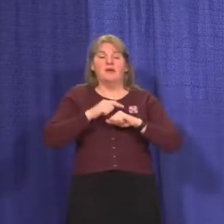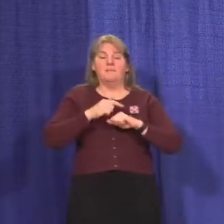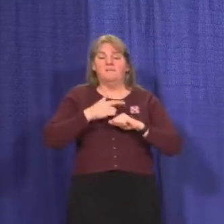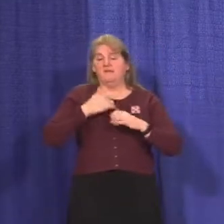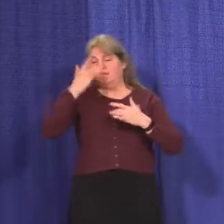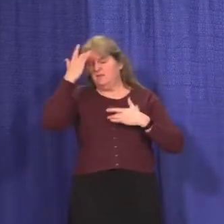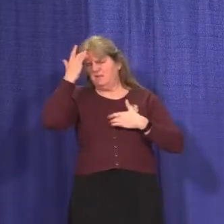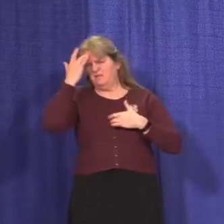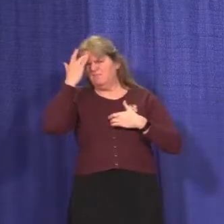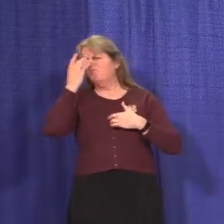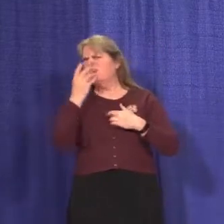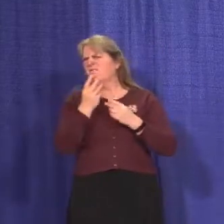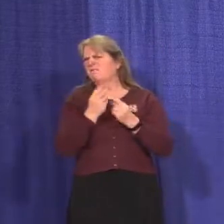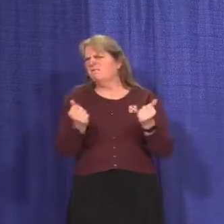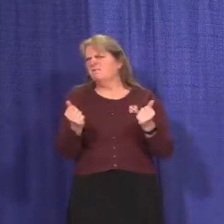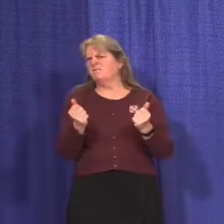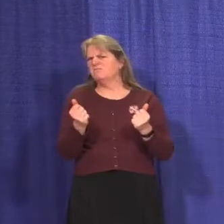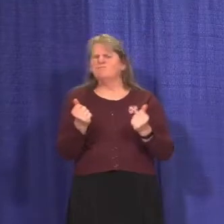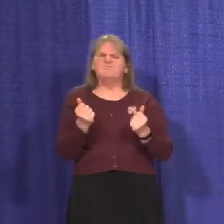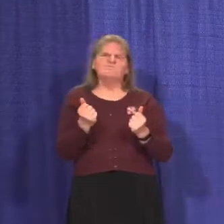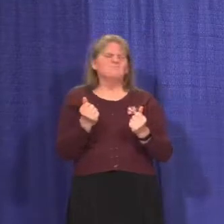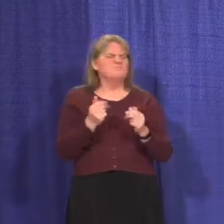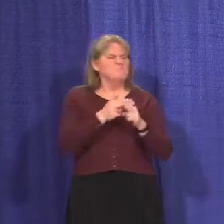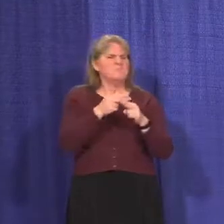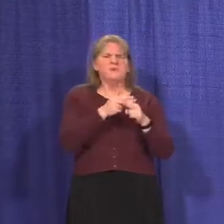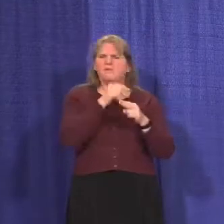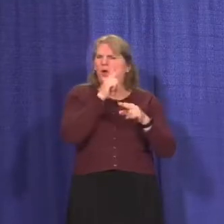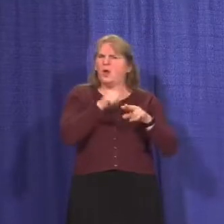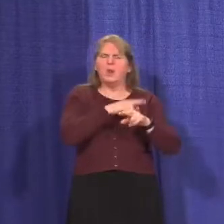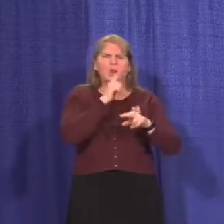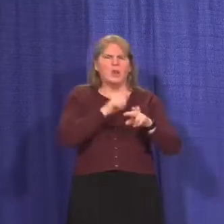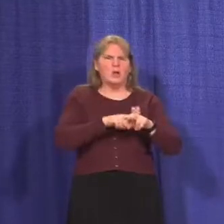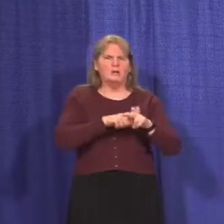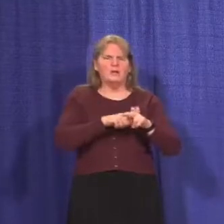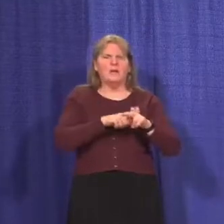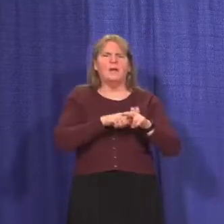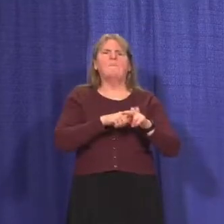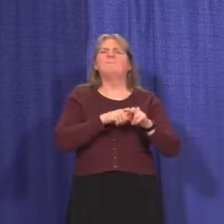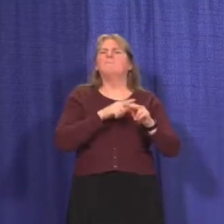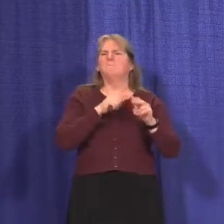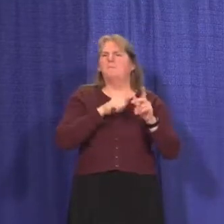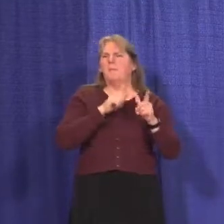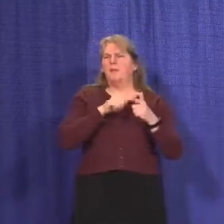They are a transient and mild reminder of what COVID can be like.